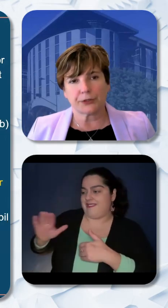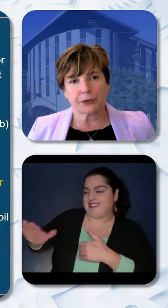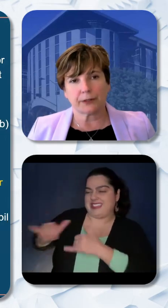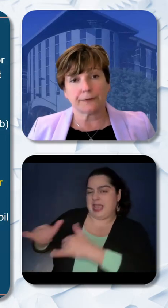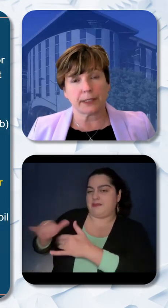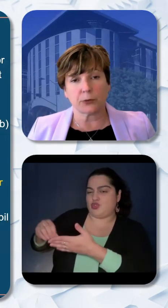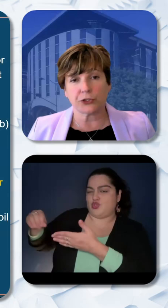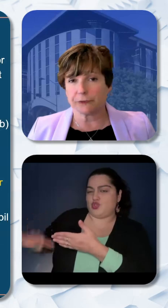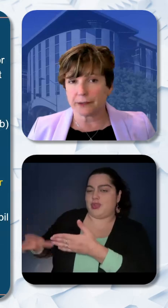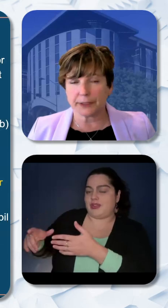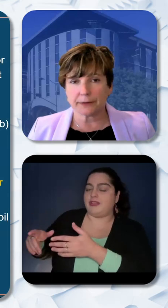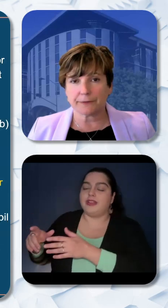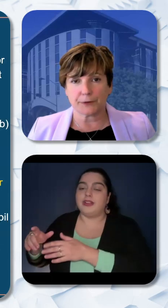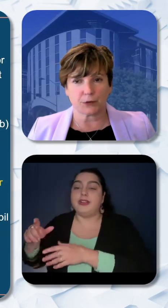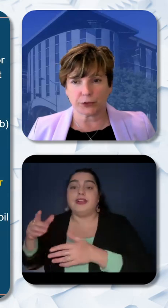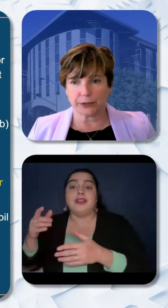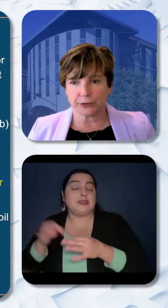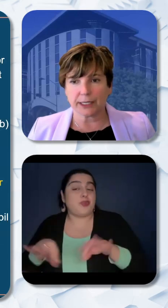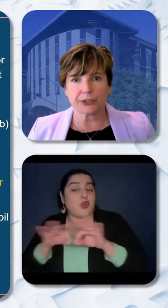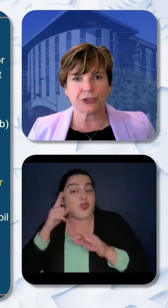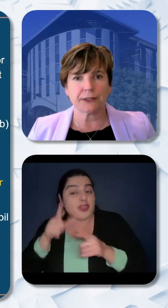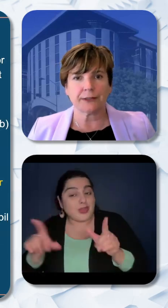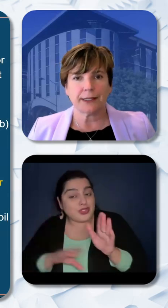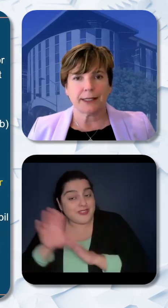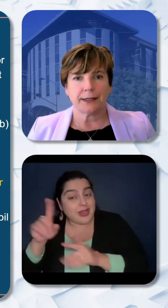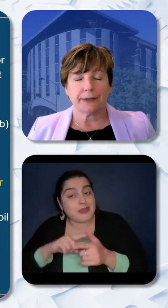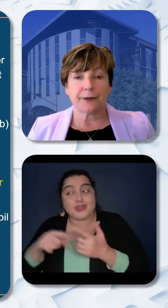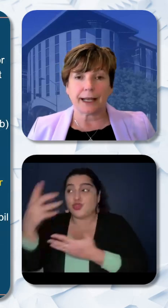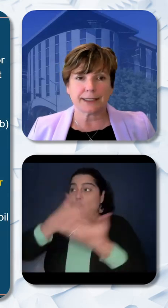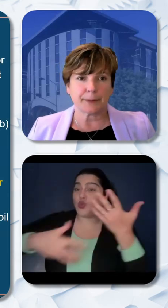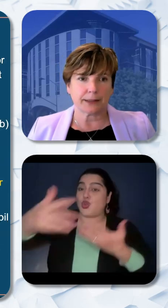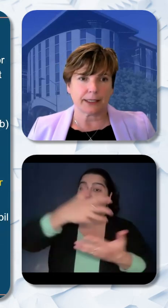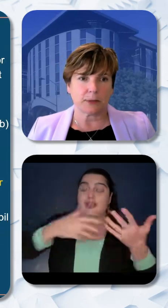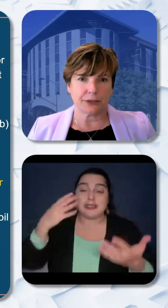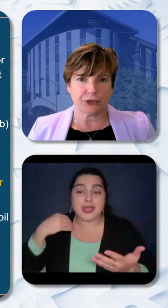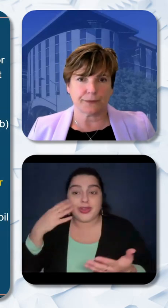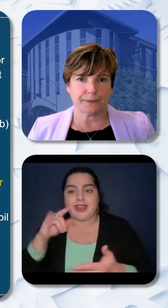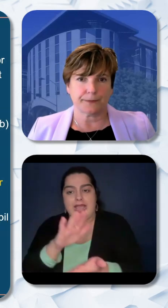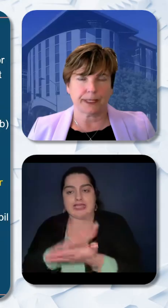It's critical for language development, for social interaction, and for academic language.